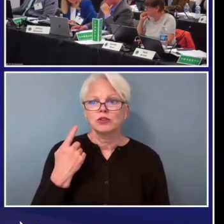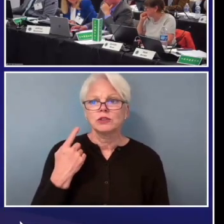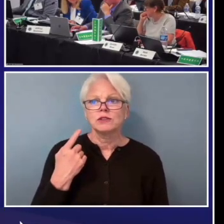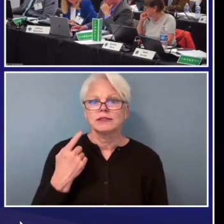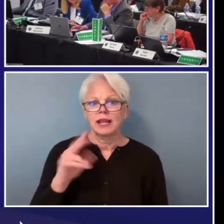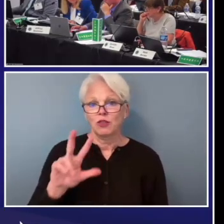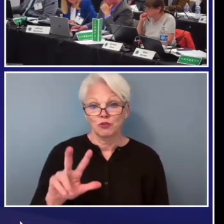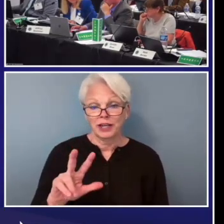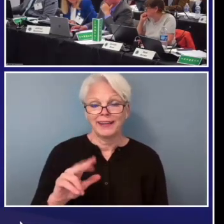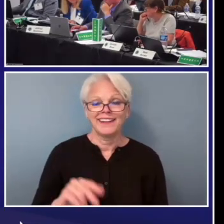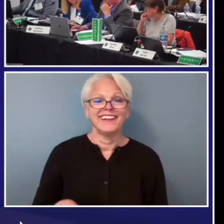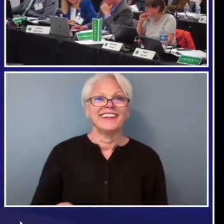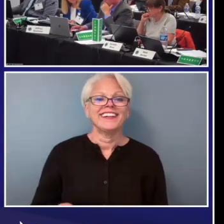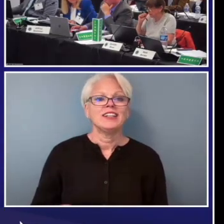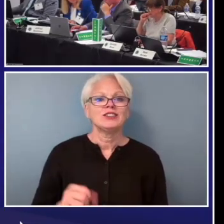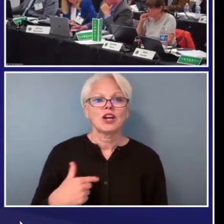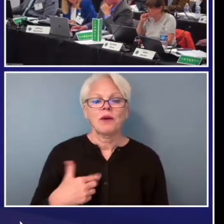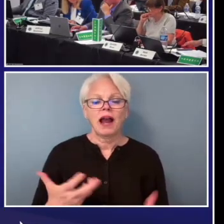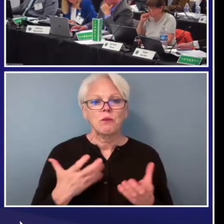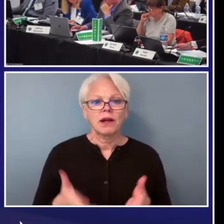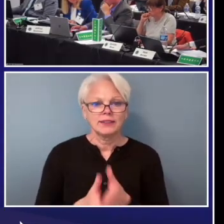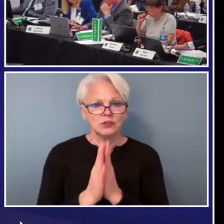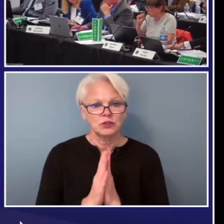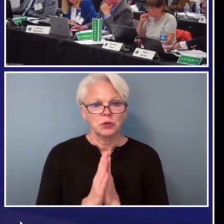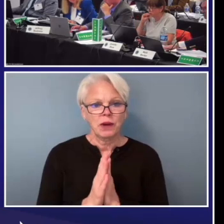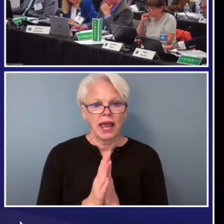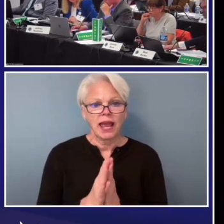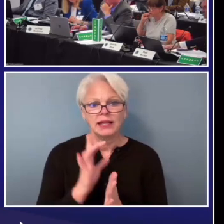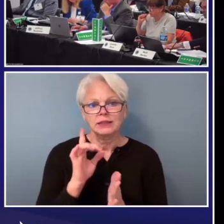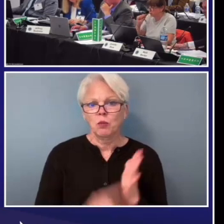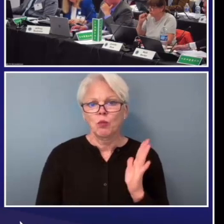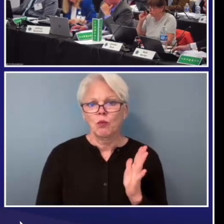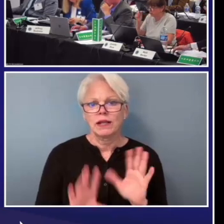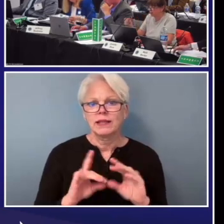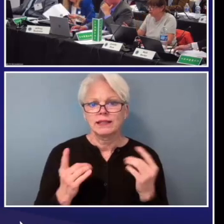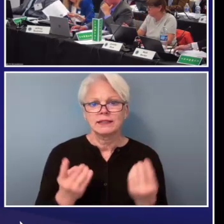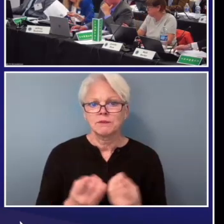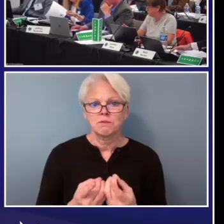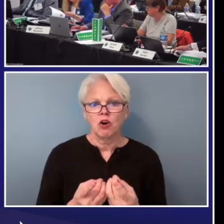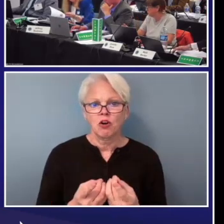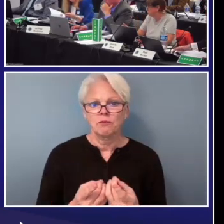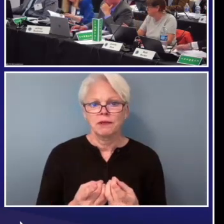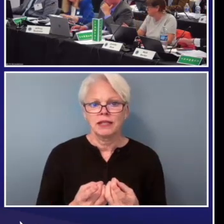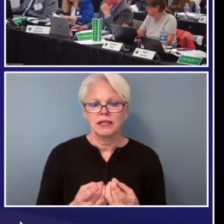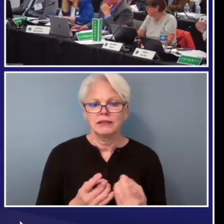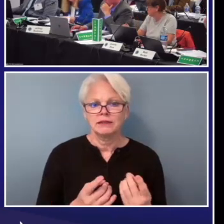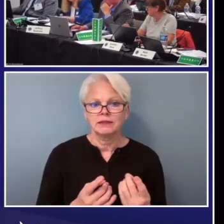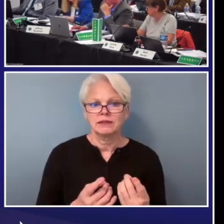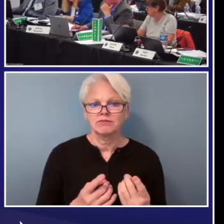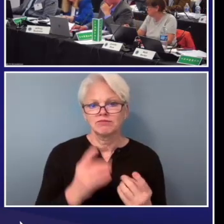And so I actually just really wanted to ask what the department intends from this section,